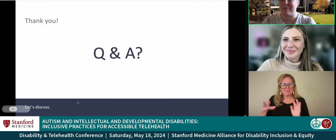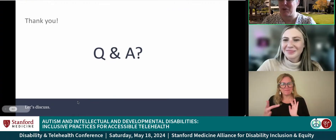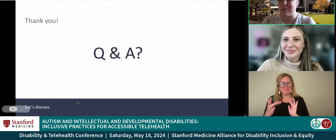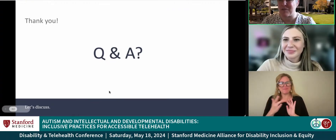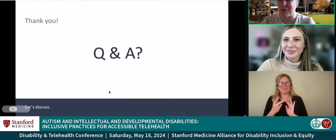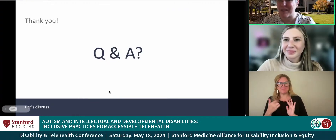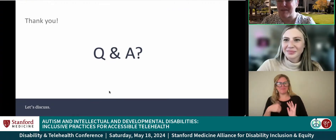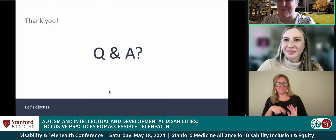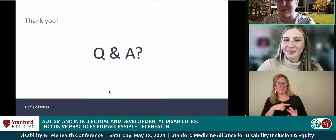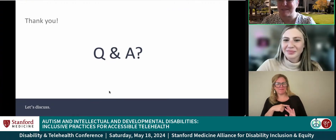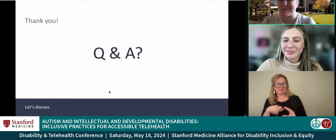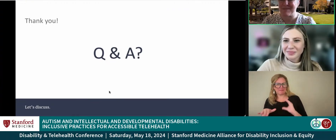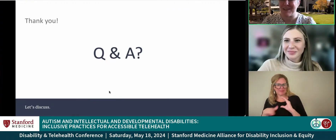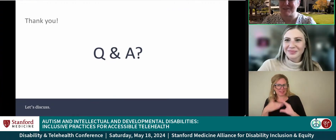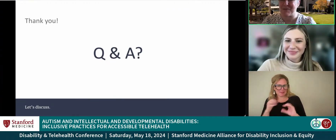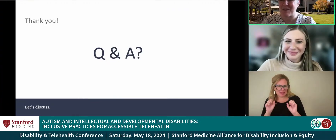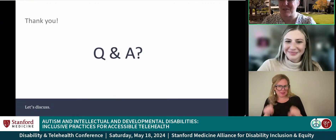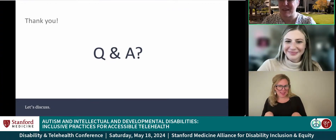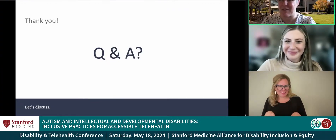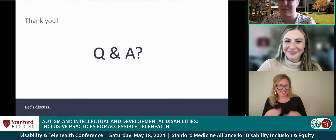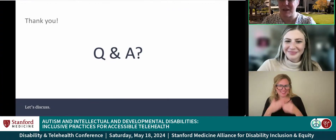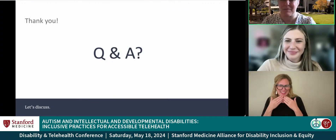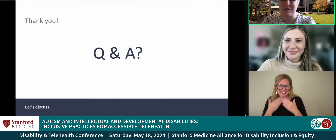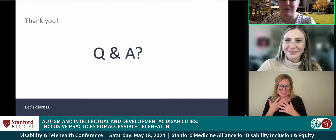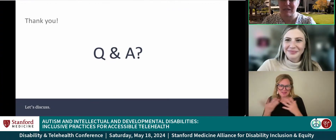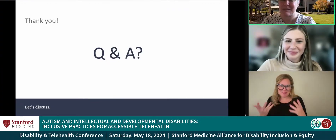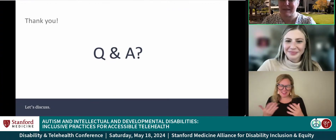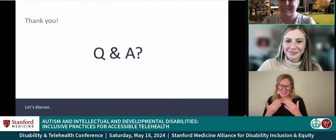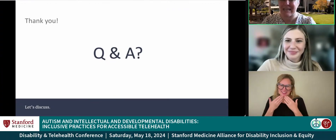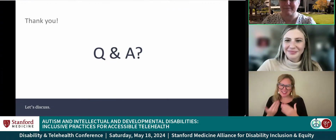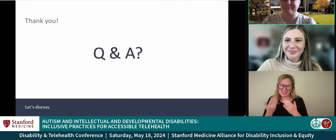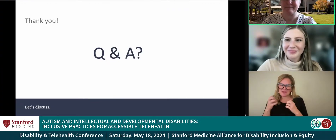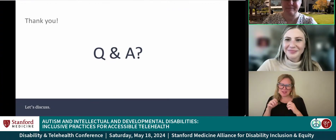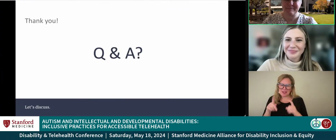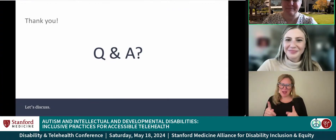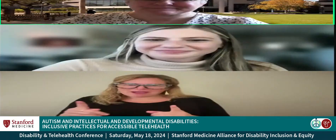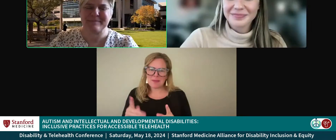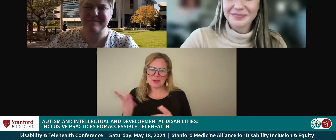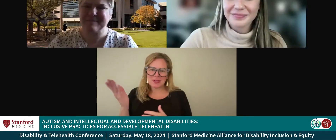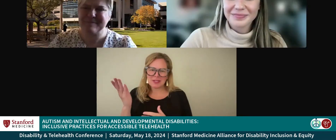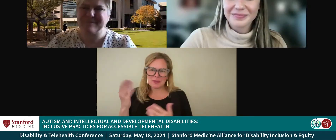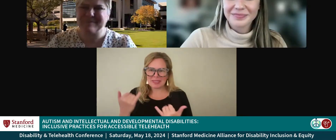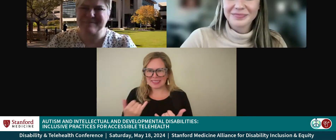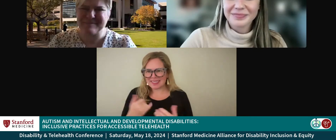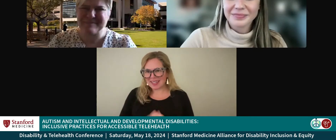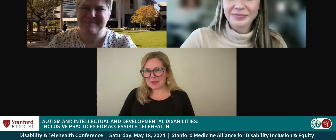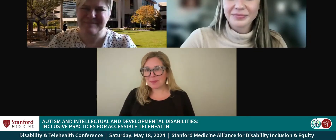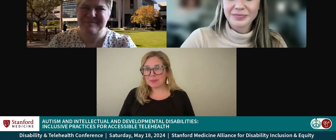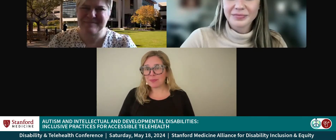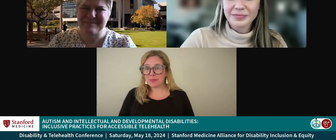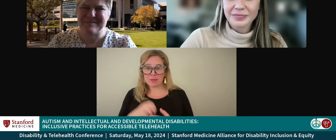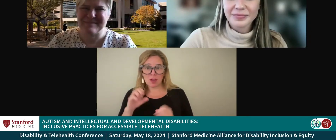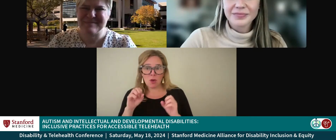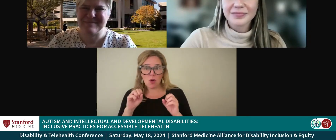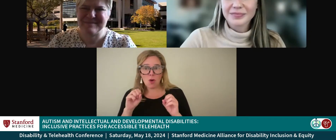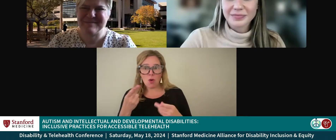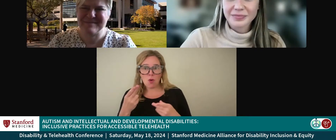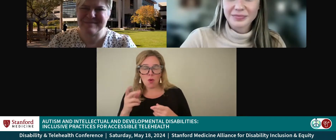you can search online for it. So thank you so much and thank you for the opportunity to speak today. >> Malathi Srinivasan: Dr. Tabor Zuzana this